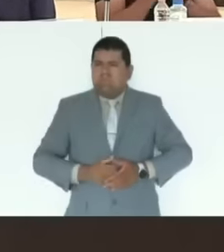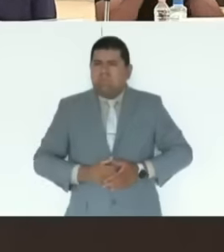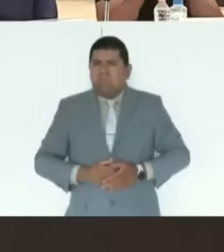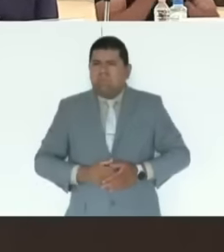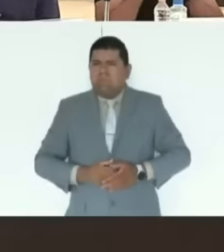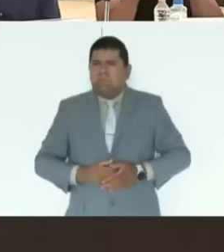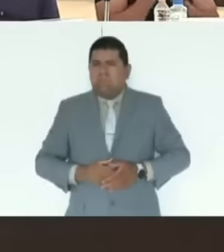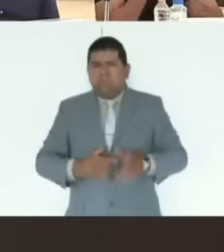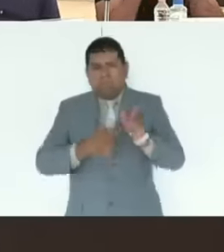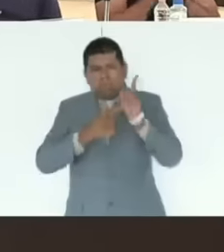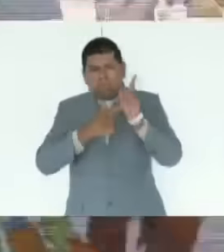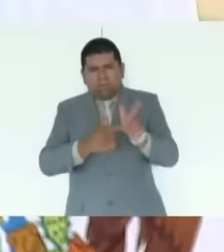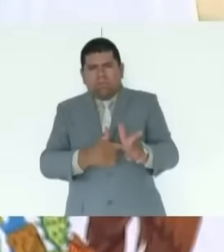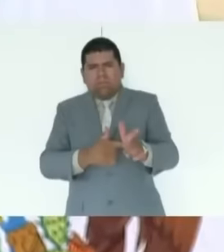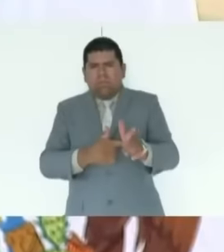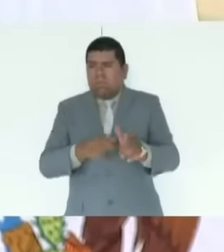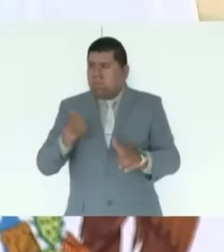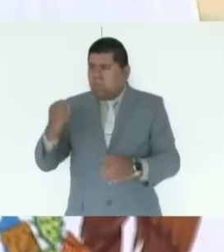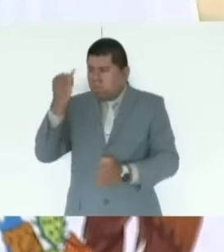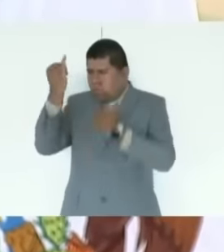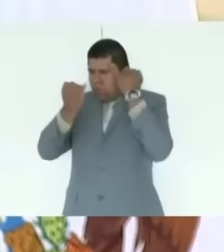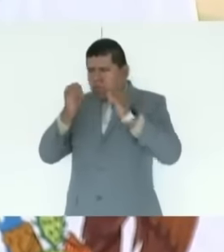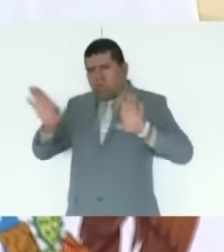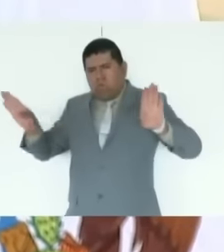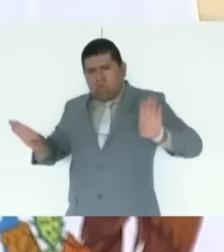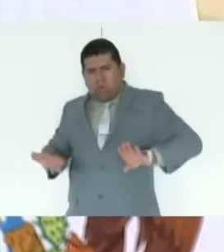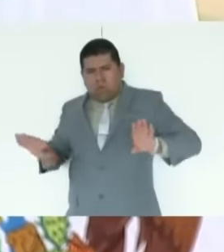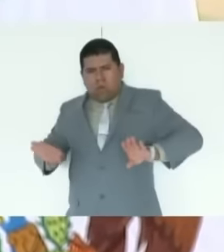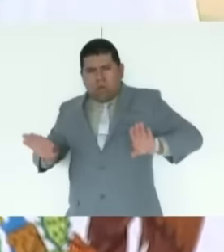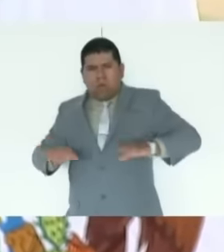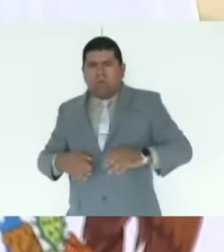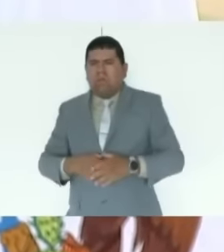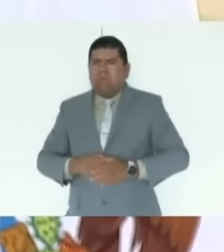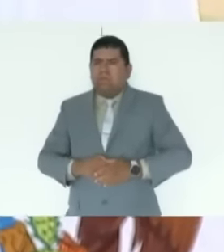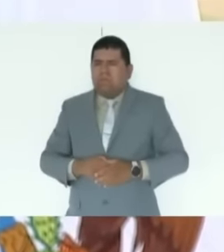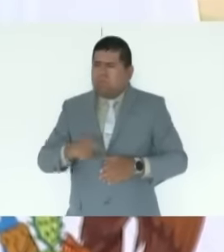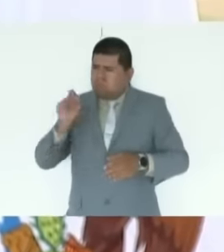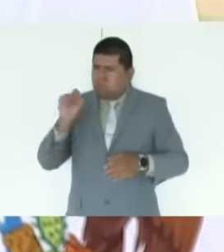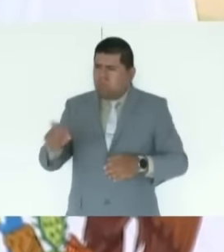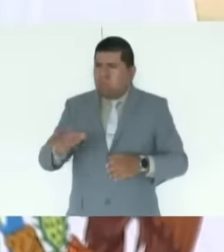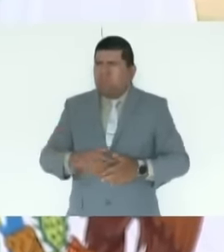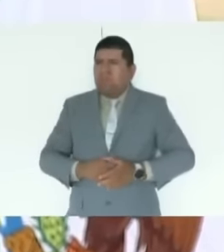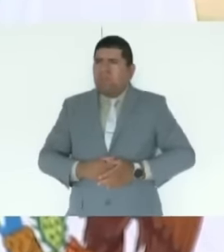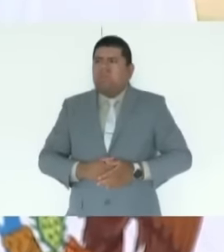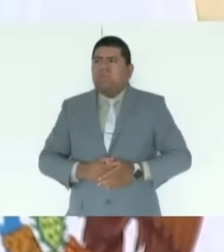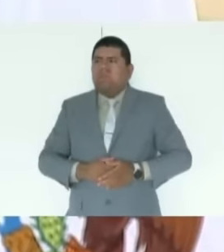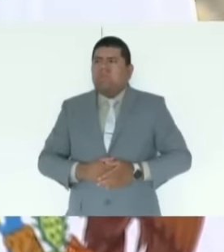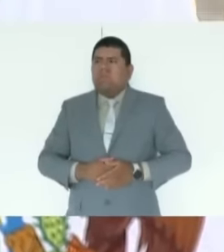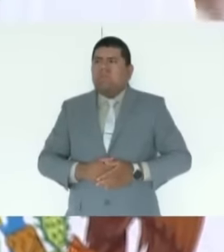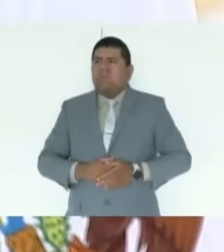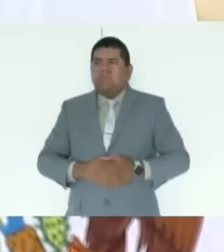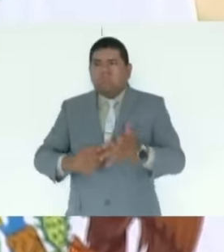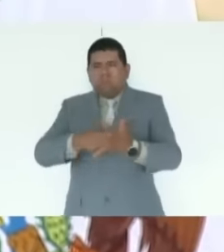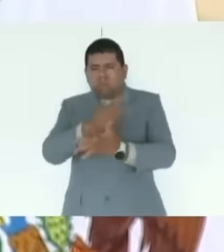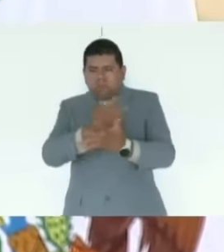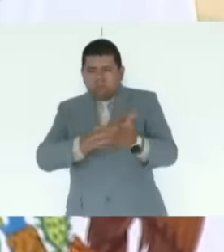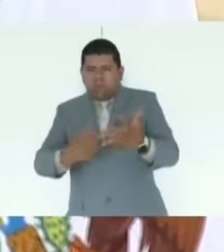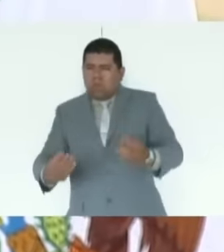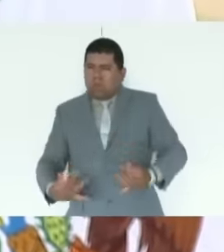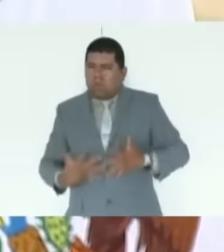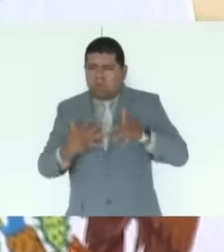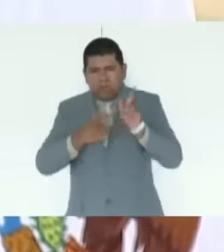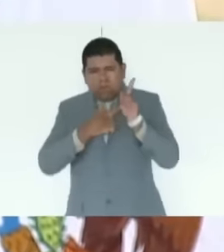continuing with the principles it also means guaranteeing all welfare programs it means